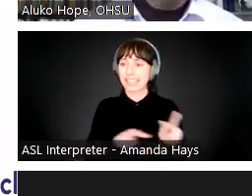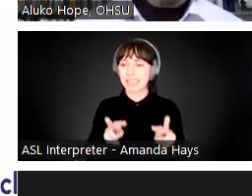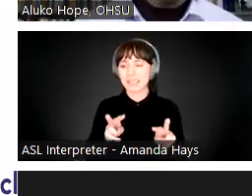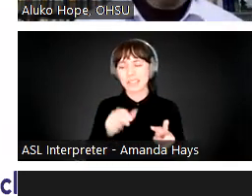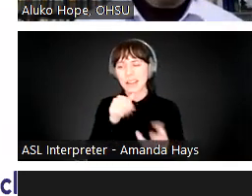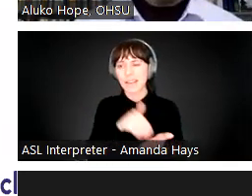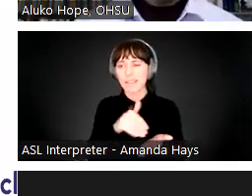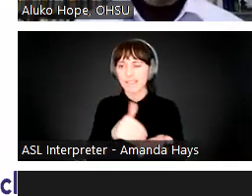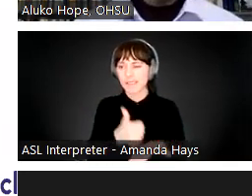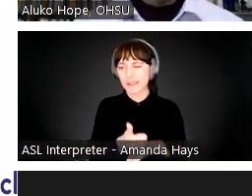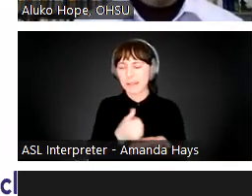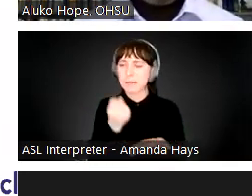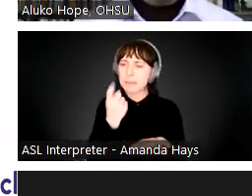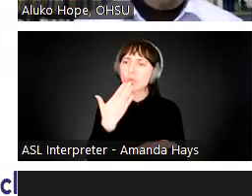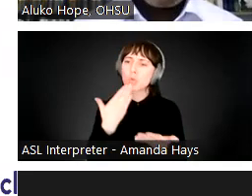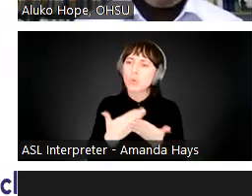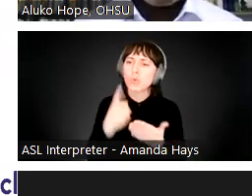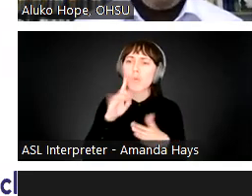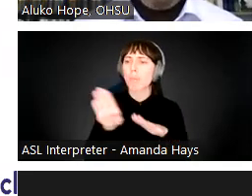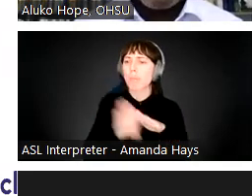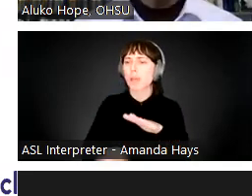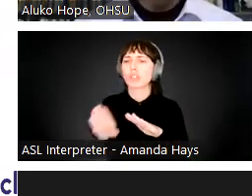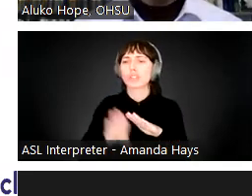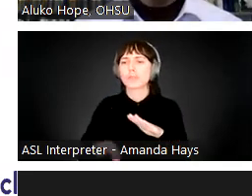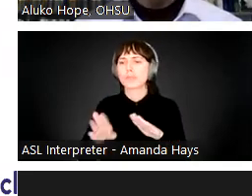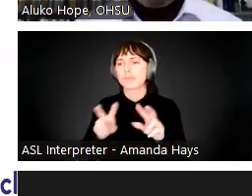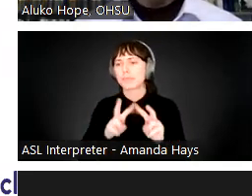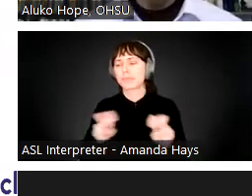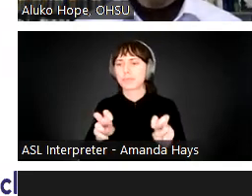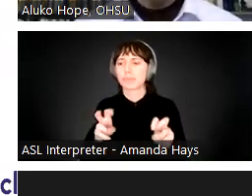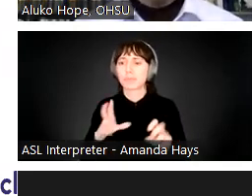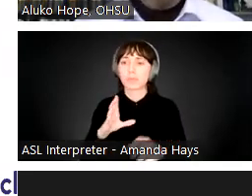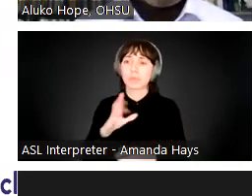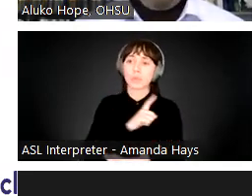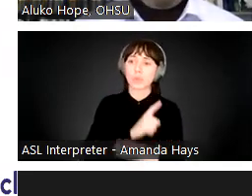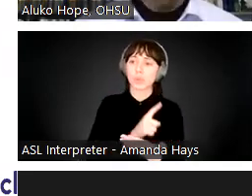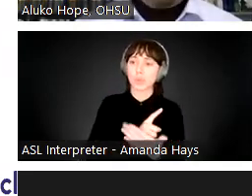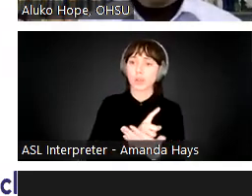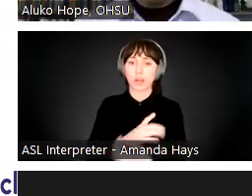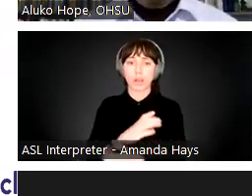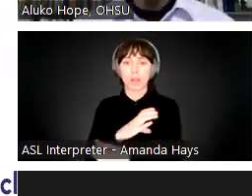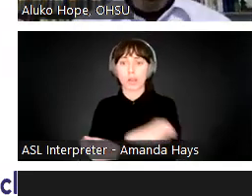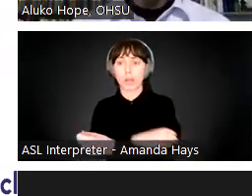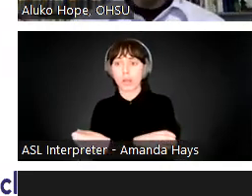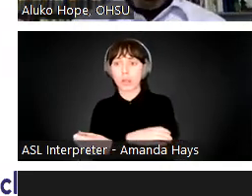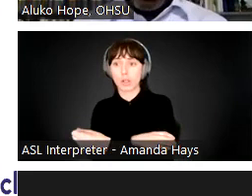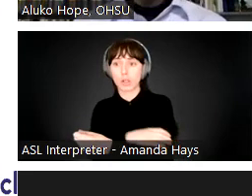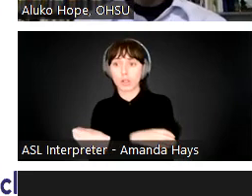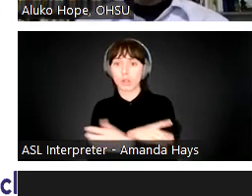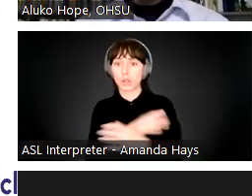some basic things like check for signs that your heart rate and your blood pressure are not showing us signs that